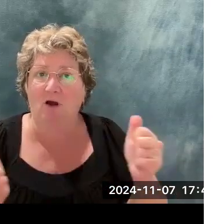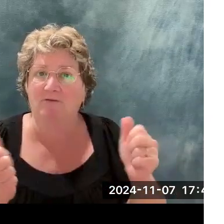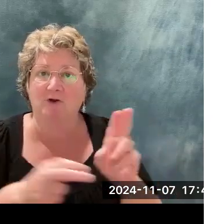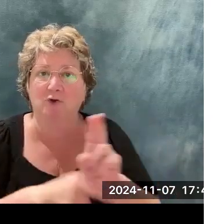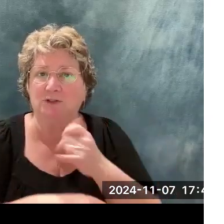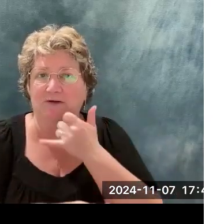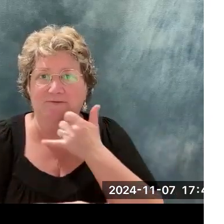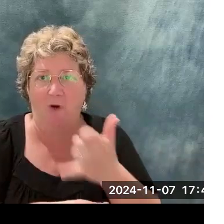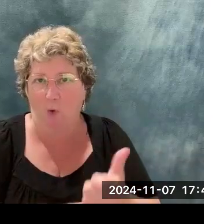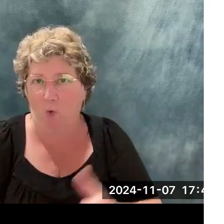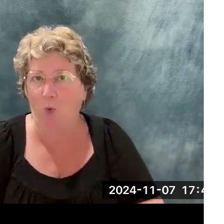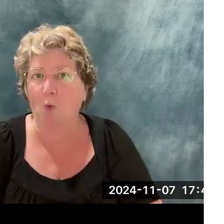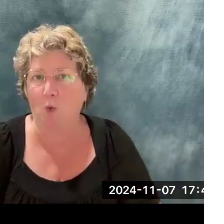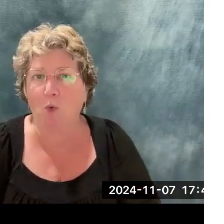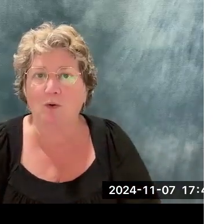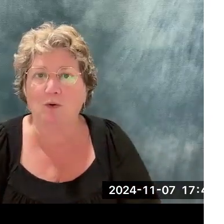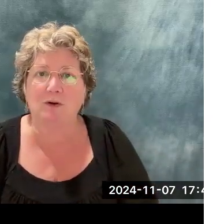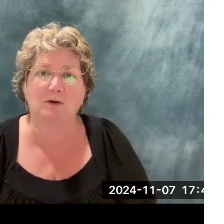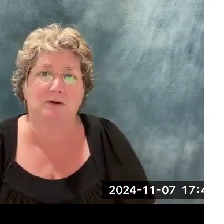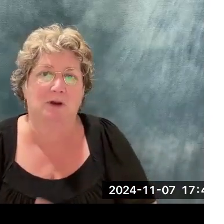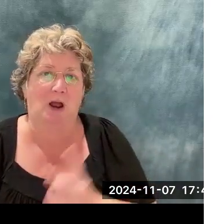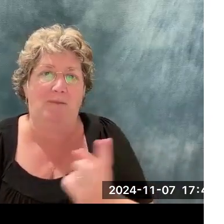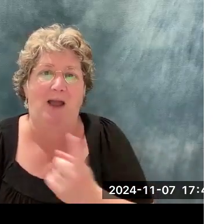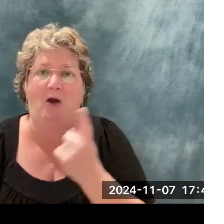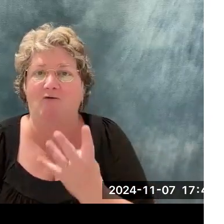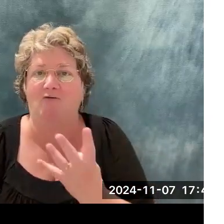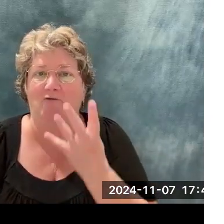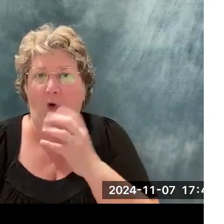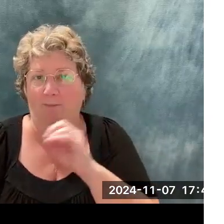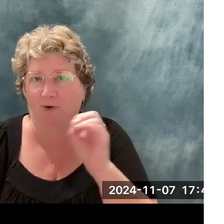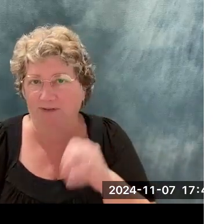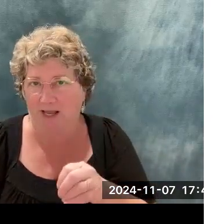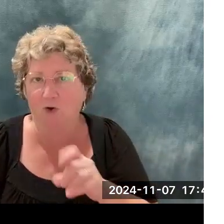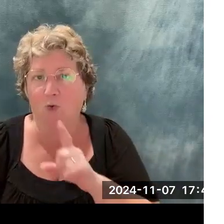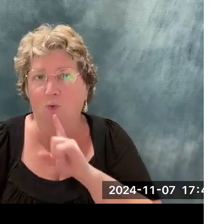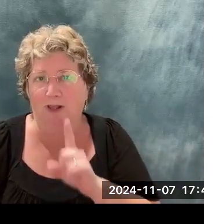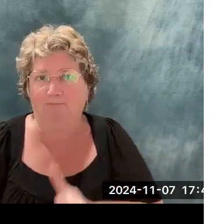4% being referred to a mobile crisis team for an in-person response and less than 1%